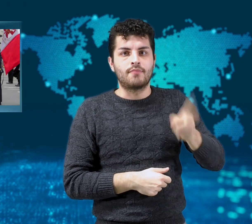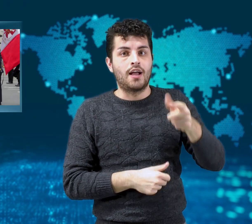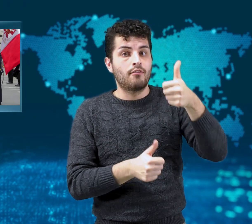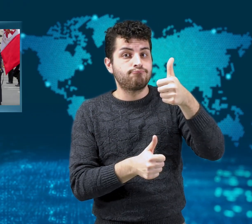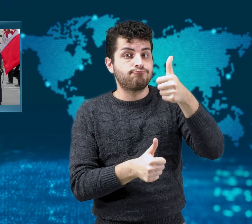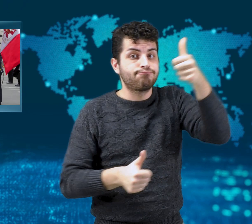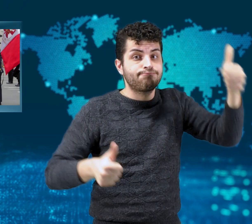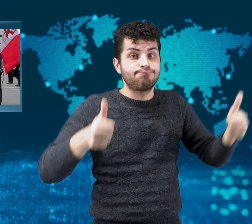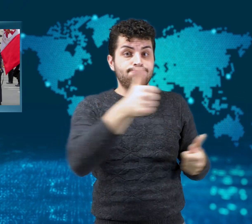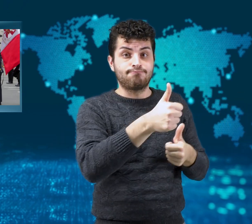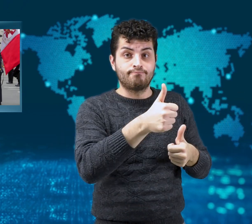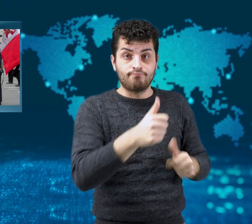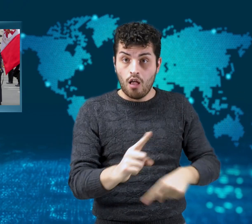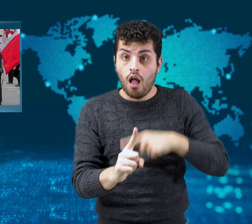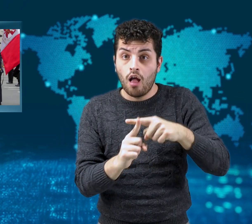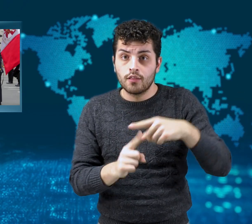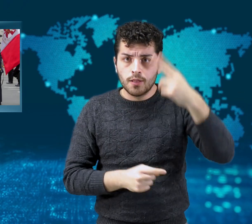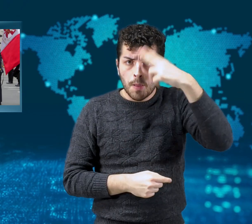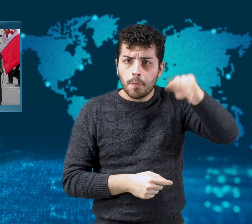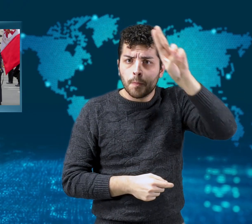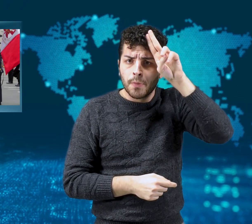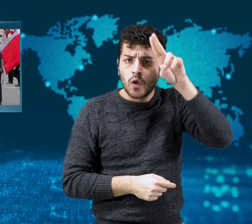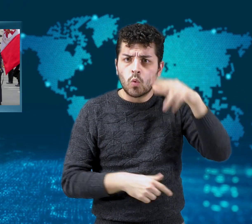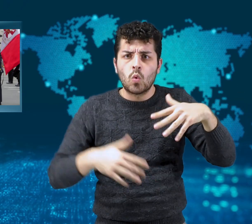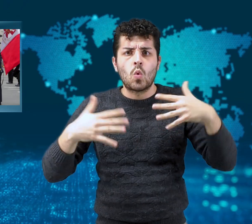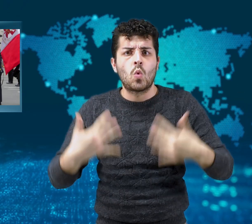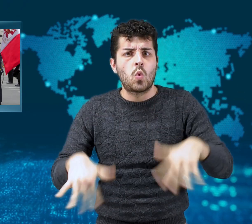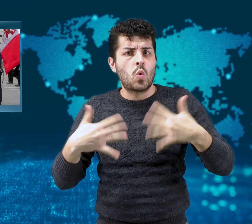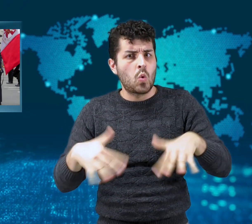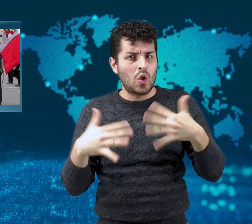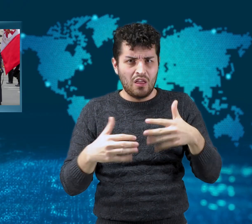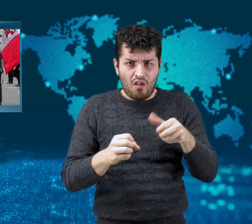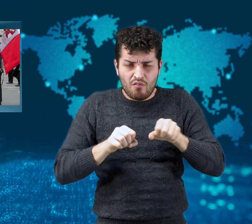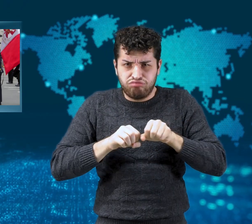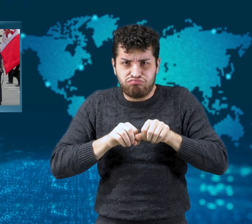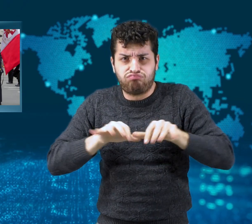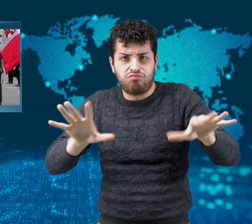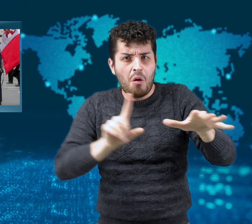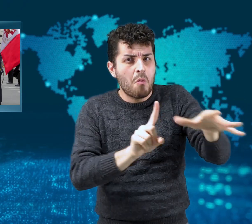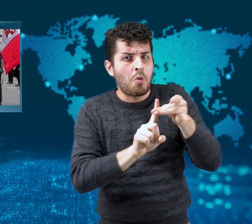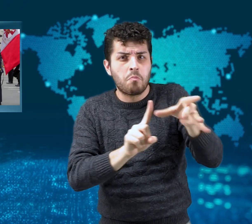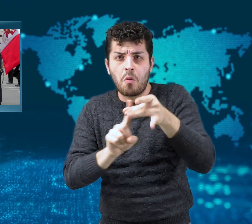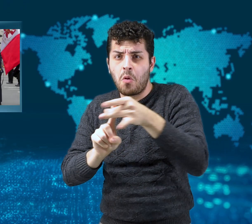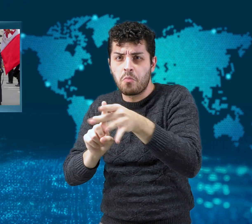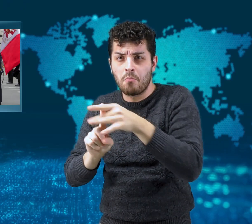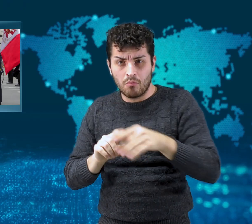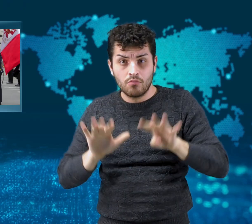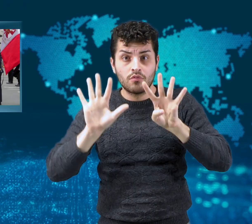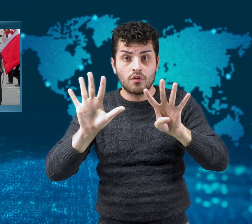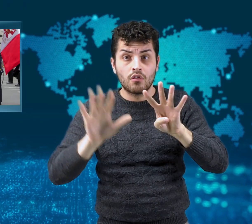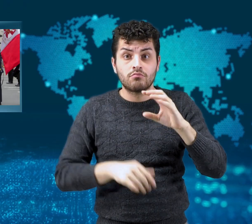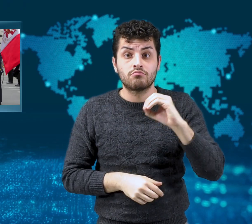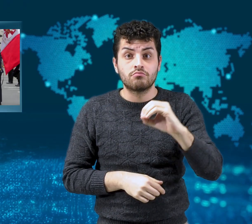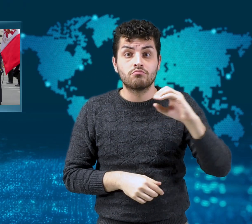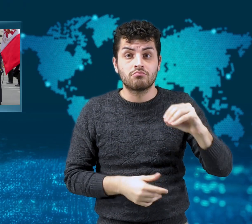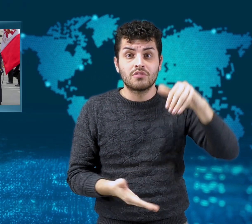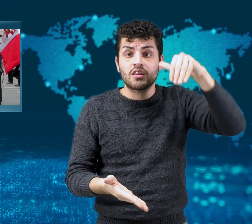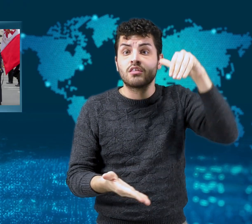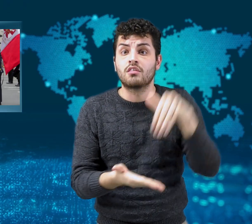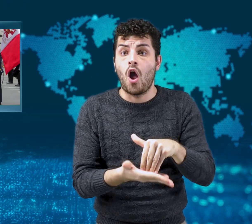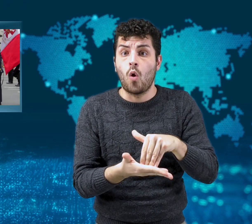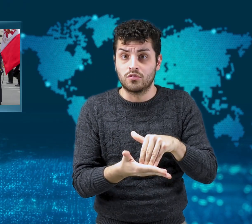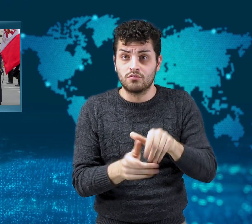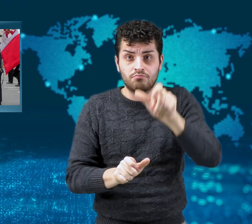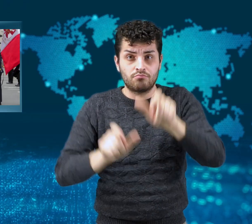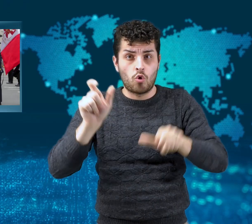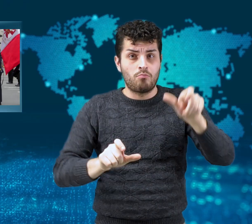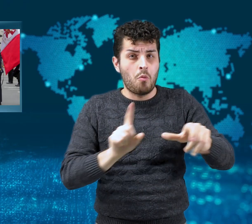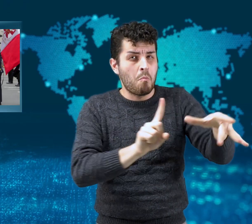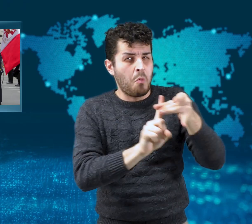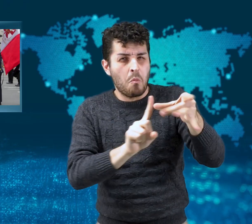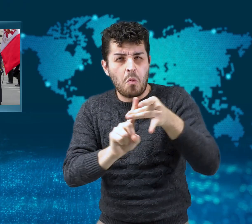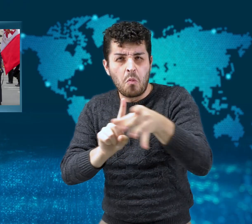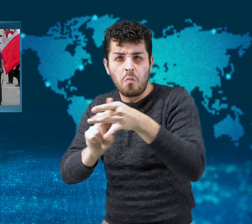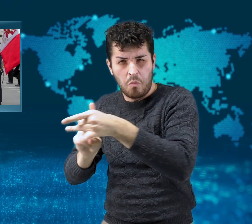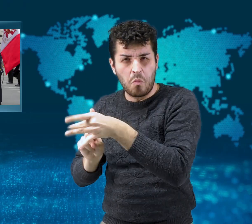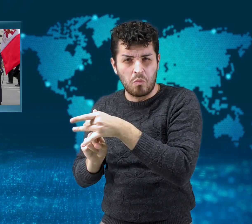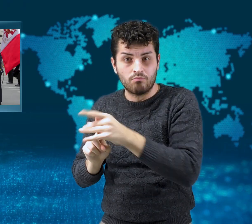Peru has already been struggling with at least 900,000 COVID-19